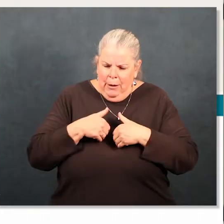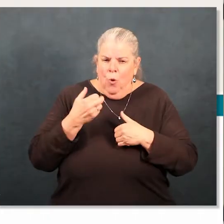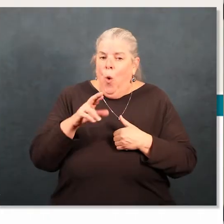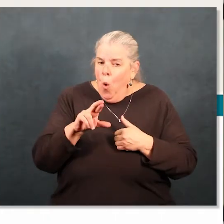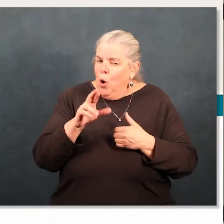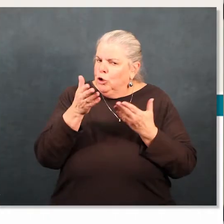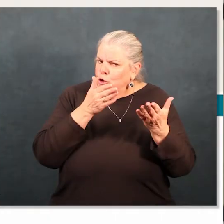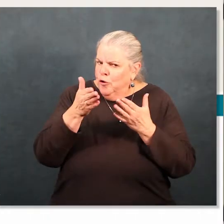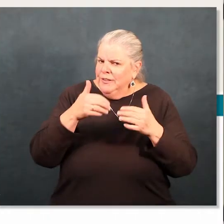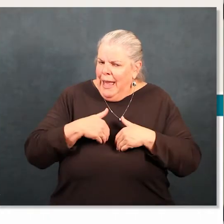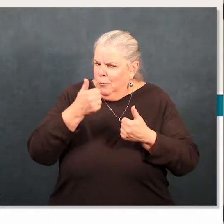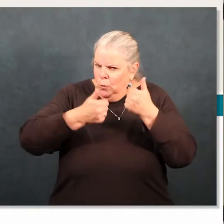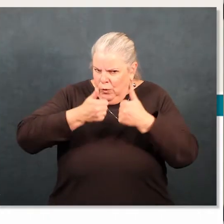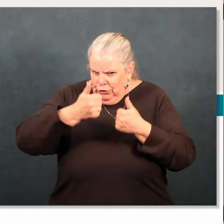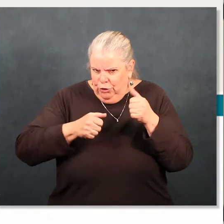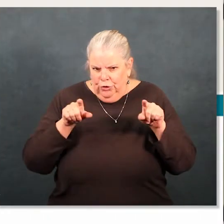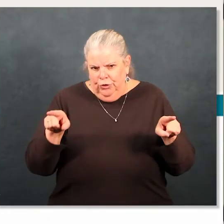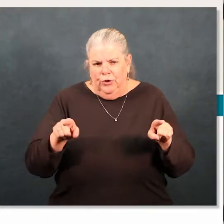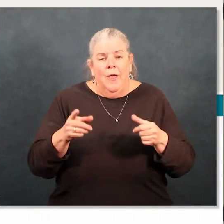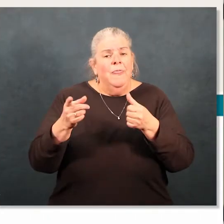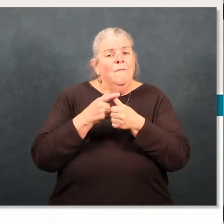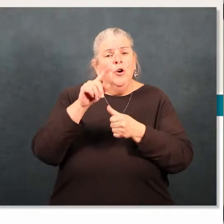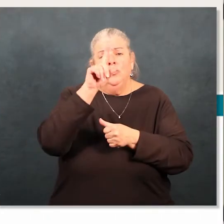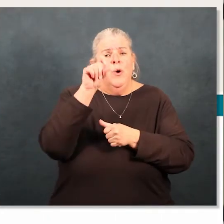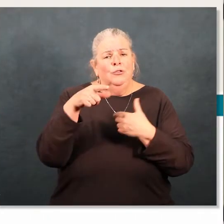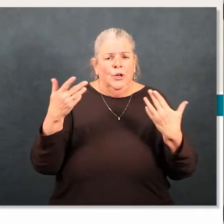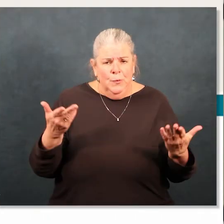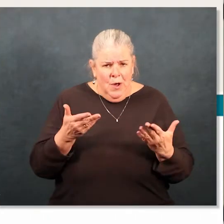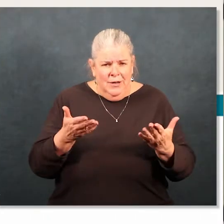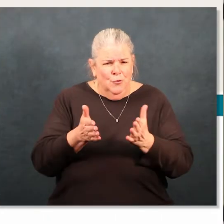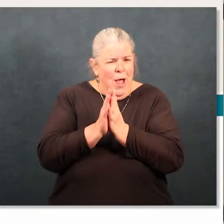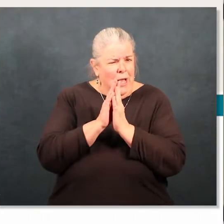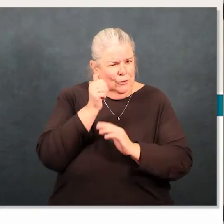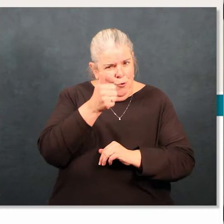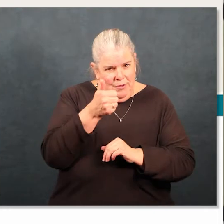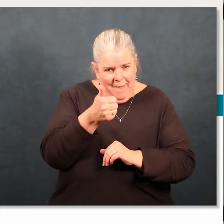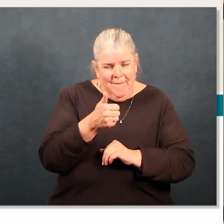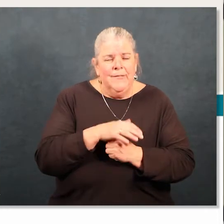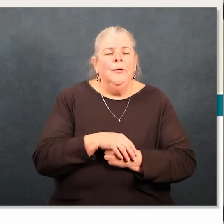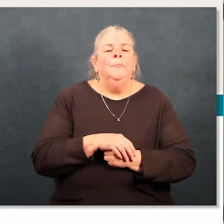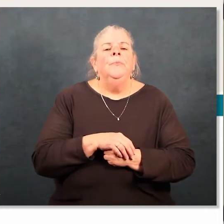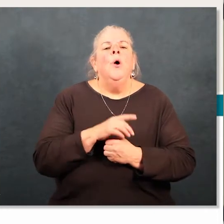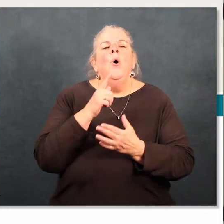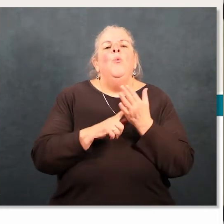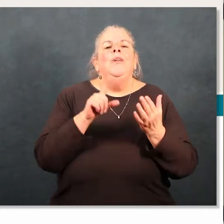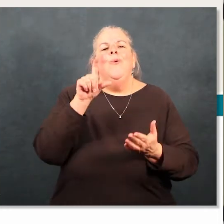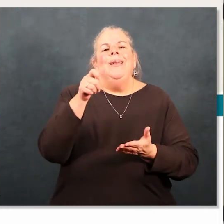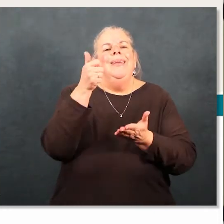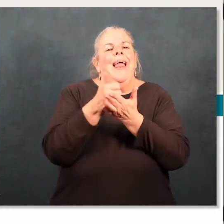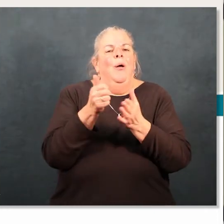So, the first question to ask yourself is what do I need help with?